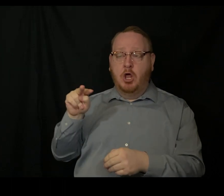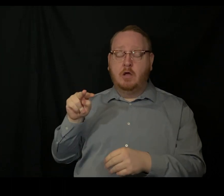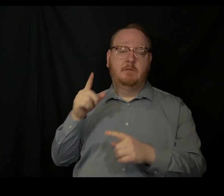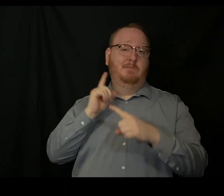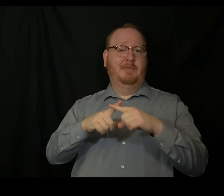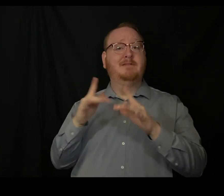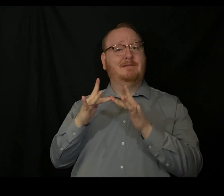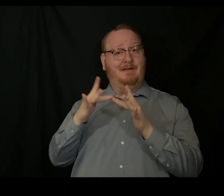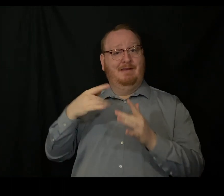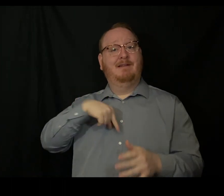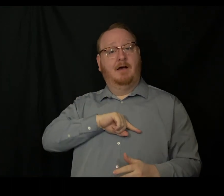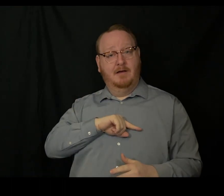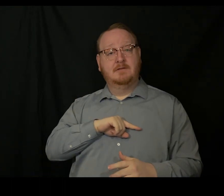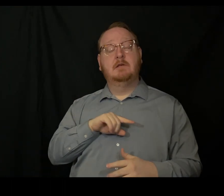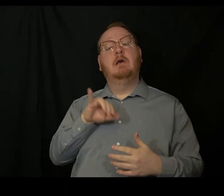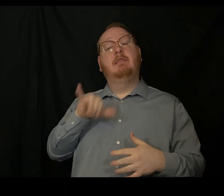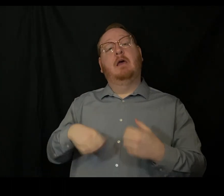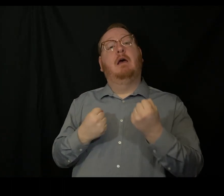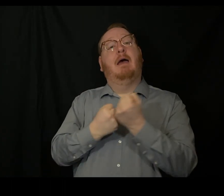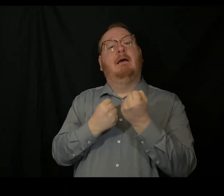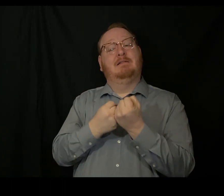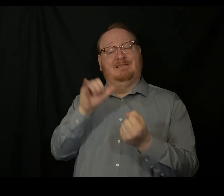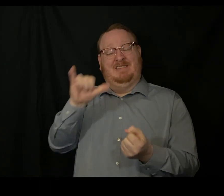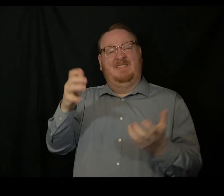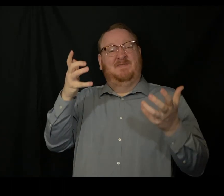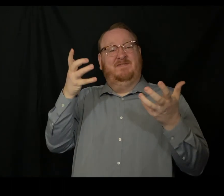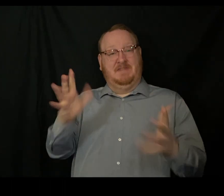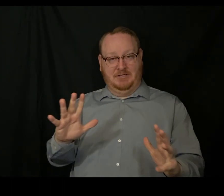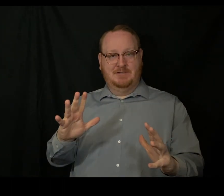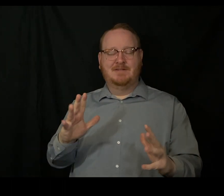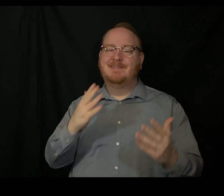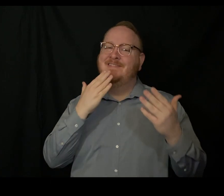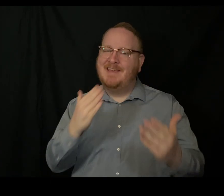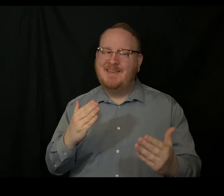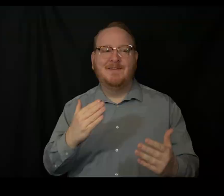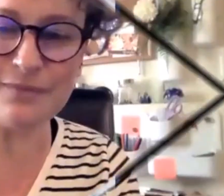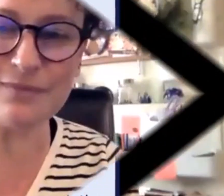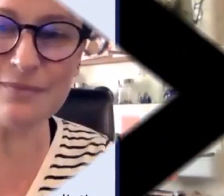that wraps up another Advocacy "That" so thank you. Tabby Belhorn: Thanks Janel. Janel Frost: Alright Bye.